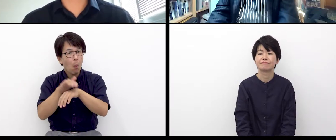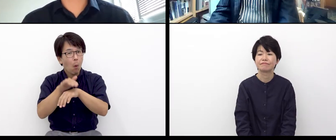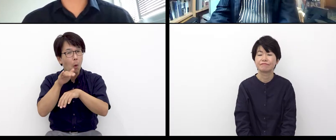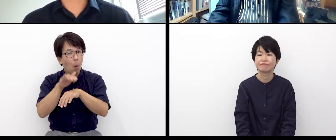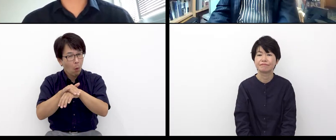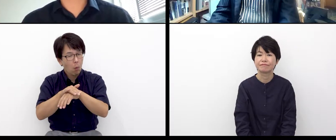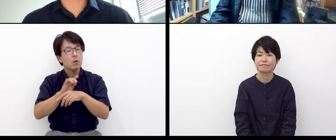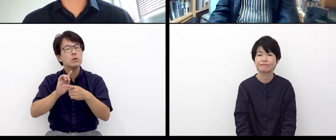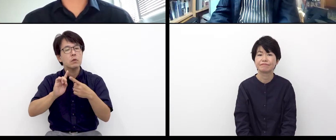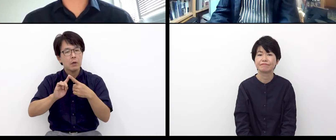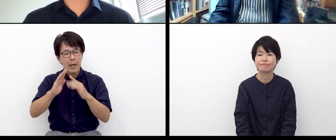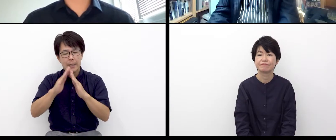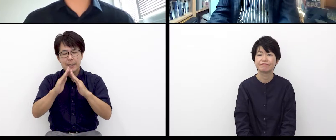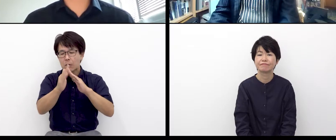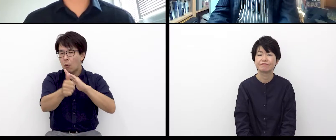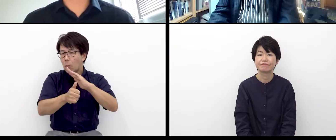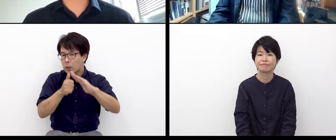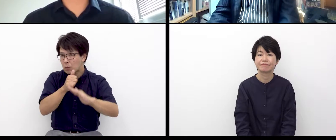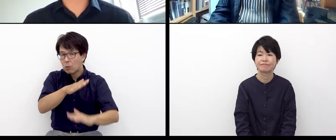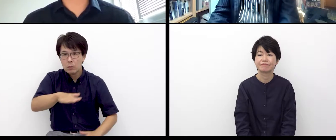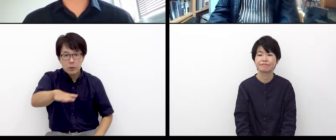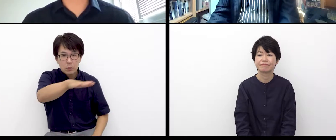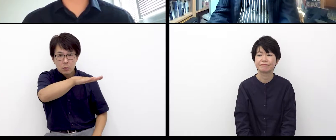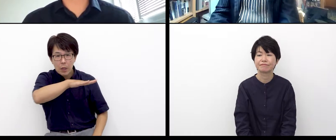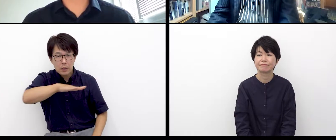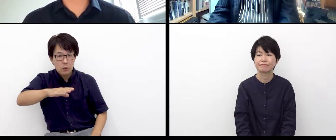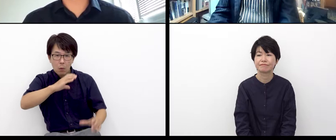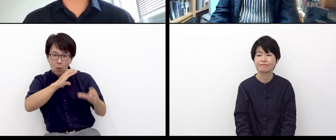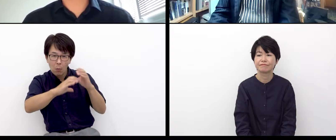on how to communicate with “hikikomori” people from their past experiences…